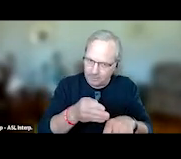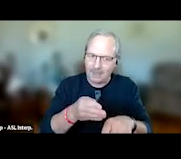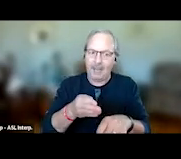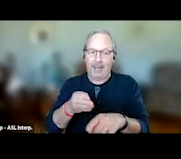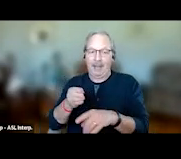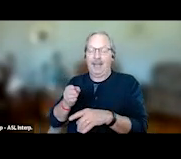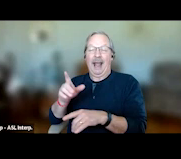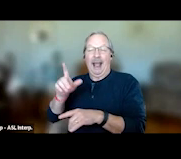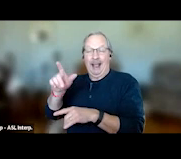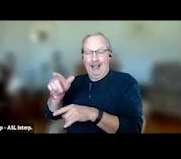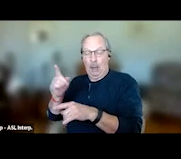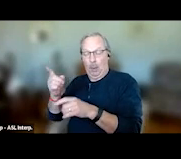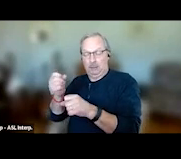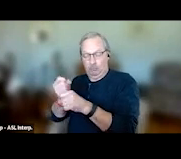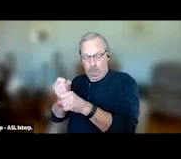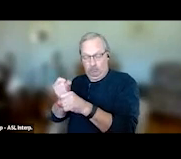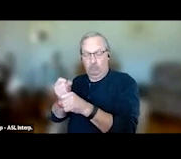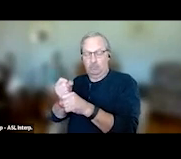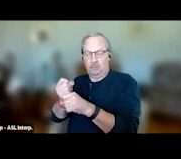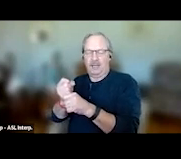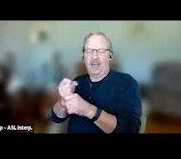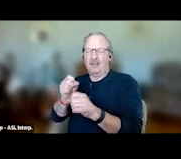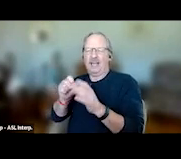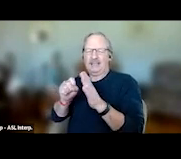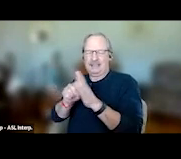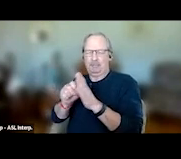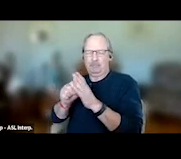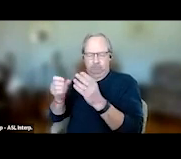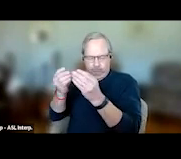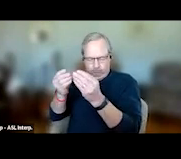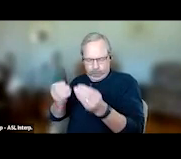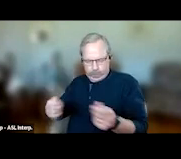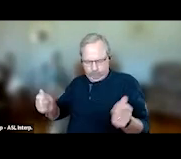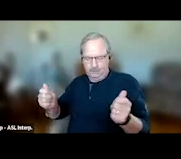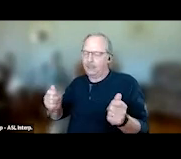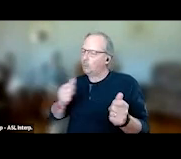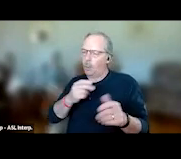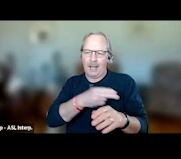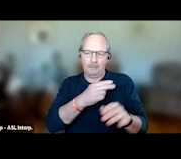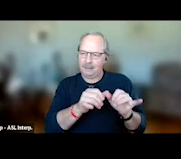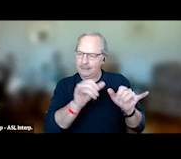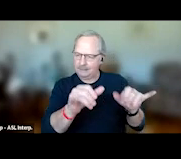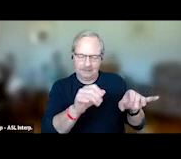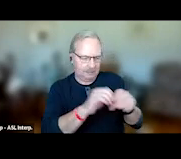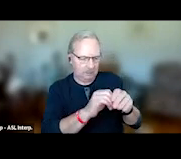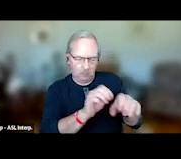meaning a year or more of symptom remission, no hospitalization and engagement in work or school and within the community.